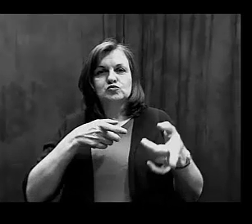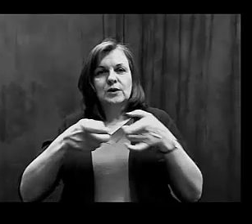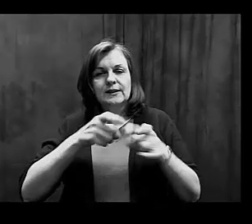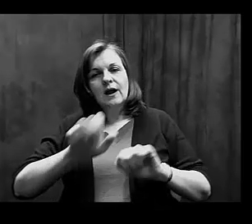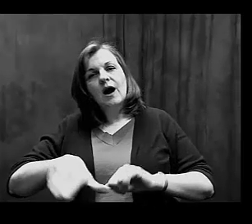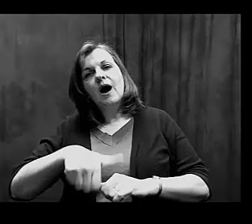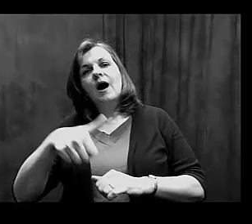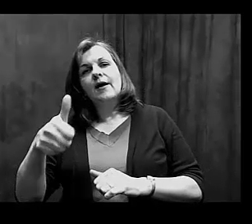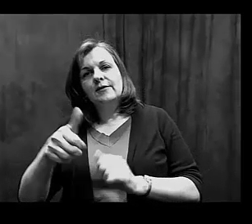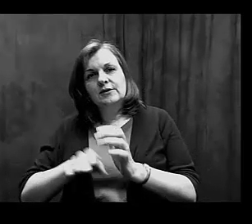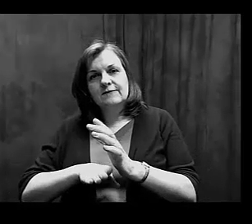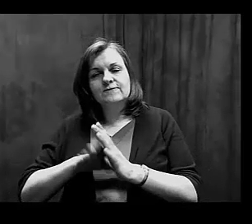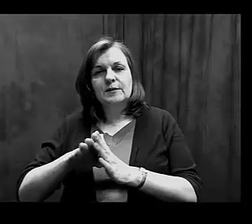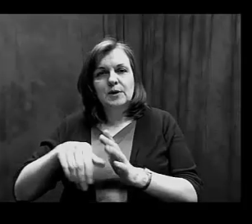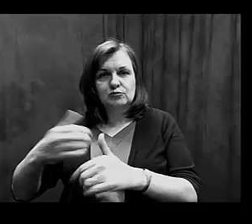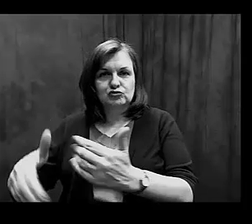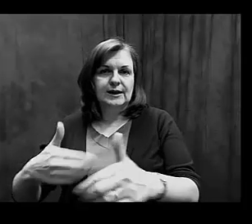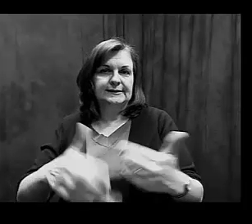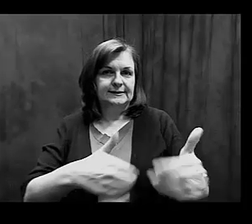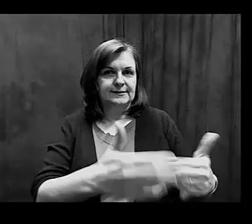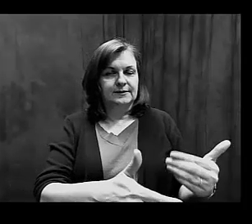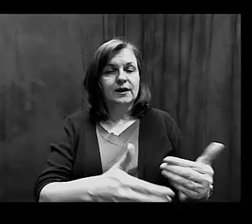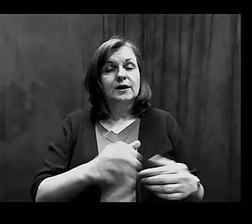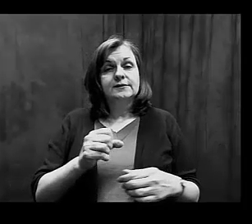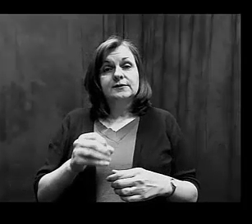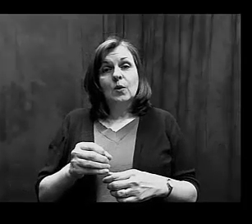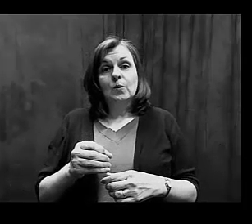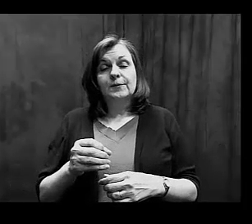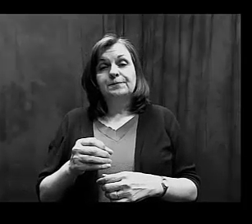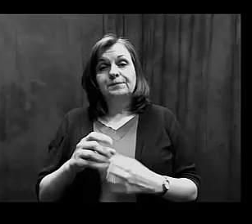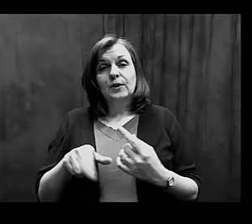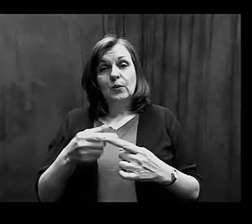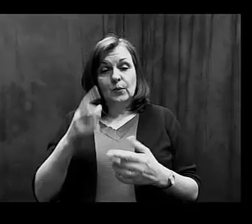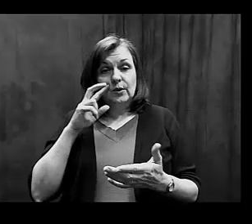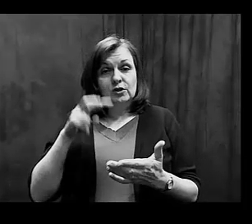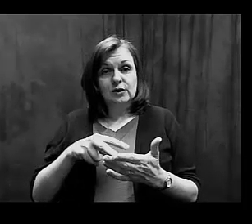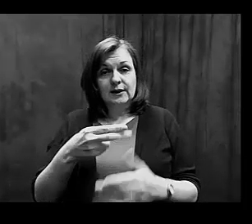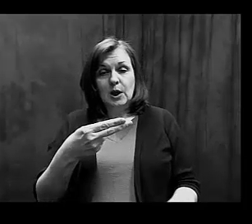so essentially when we look at a homeobox gene